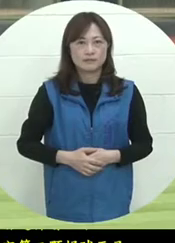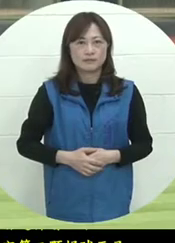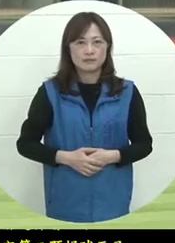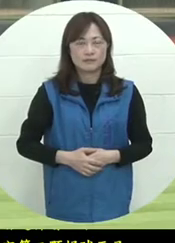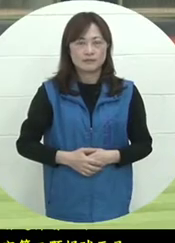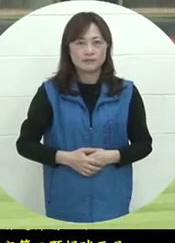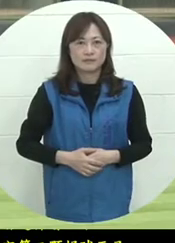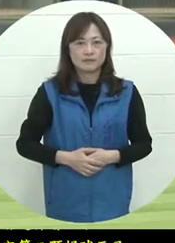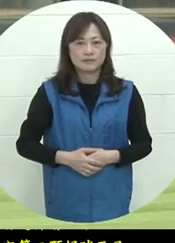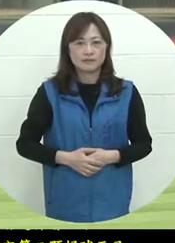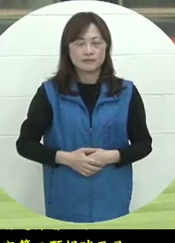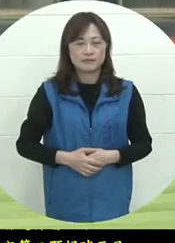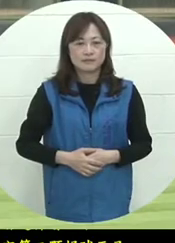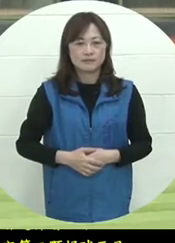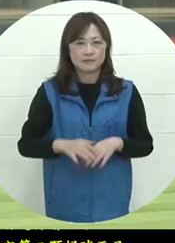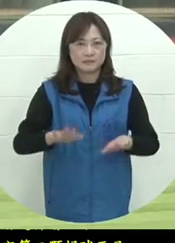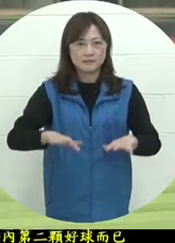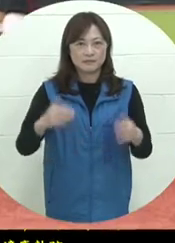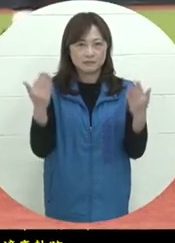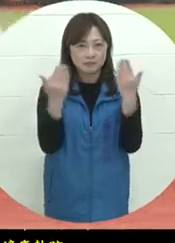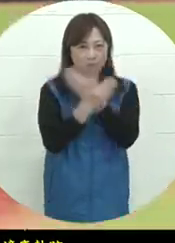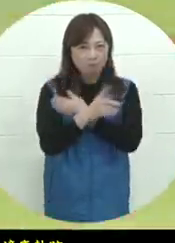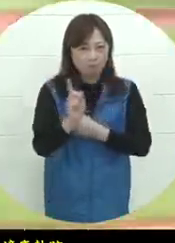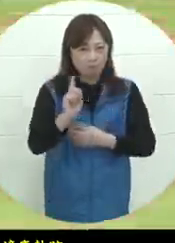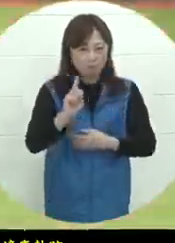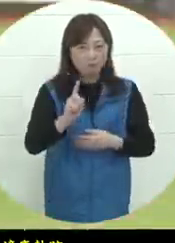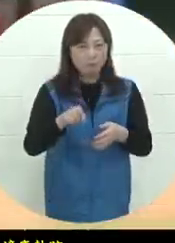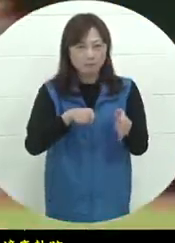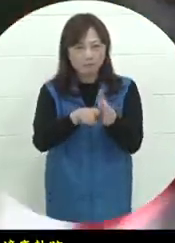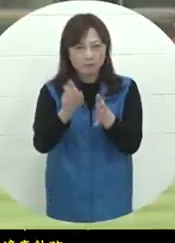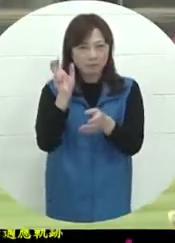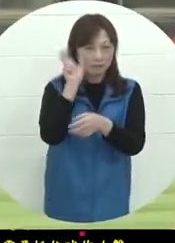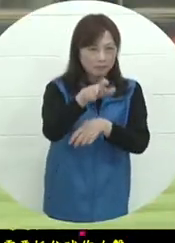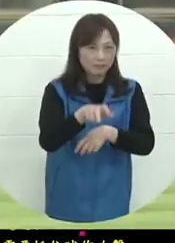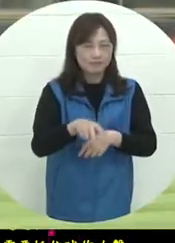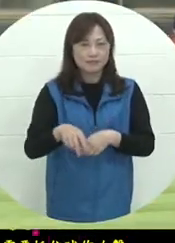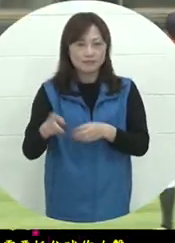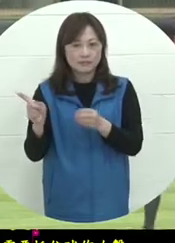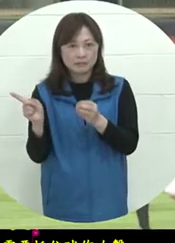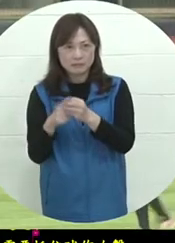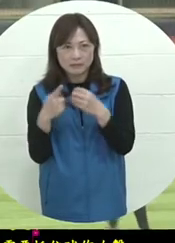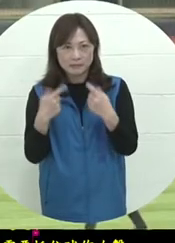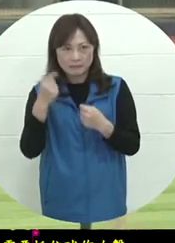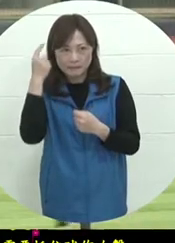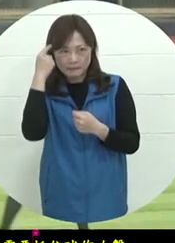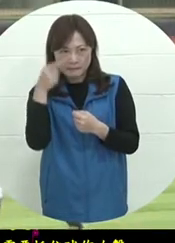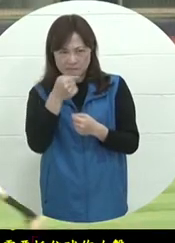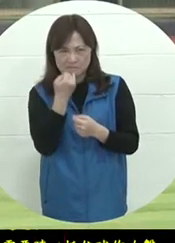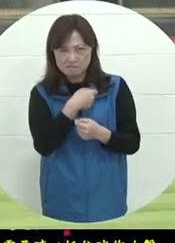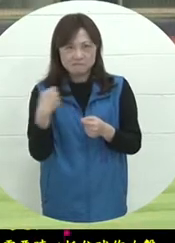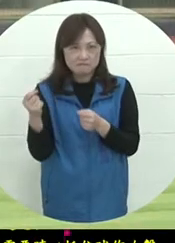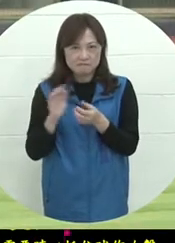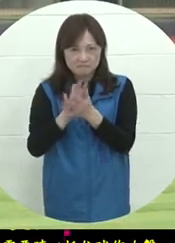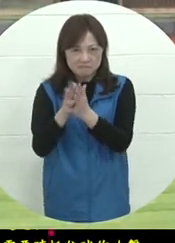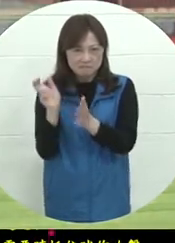Wow, this time it was a straight ball , but the batter may have thought it was a change in the rhythm of the ball due to the setting. It seemed that the bat was a little slow.